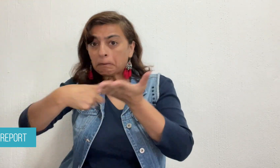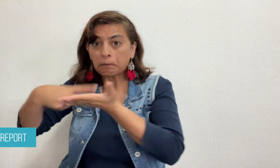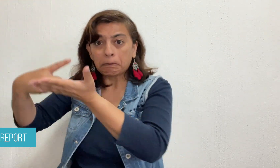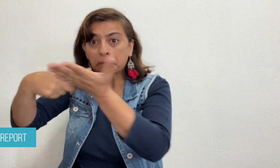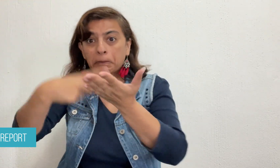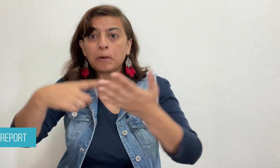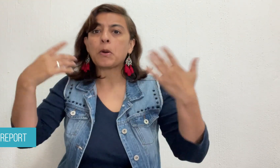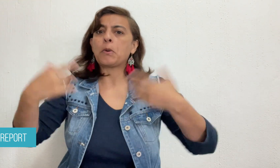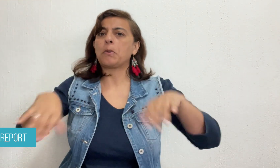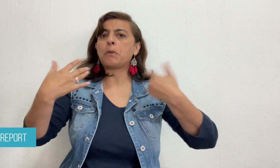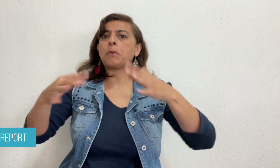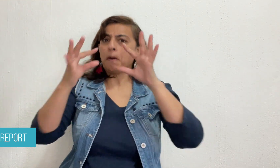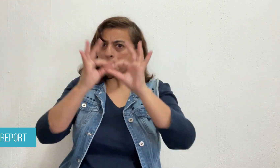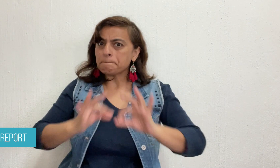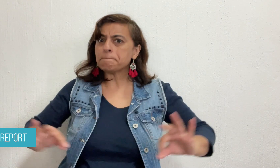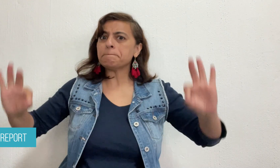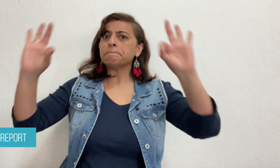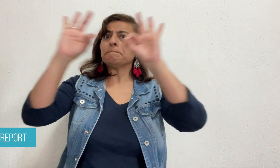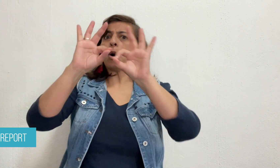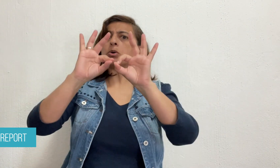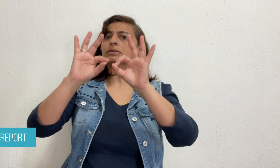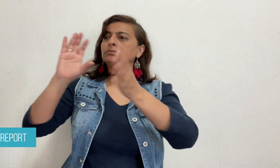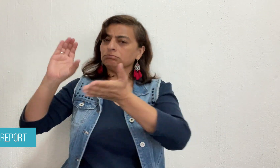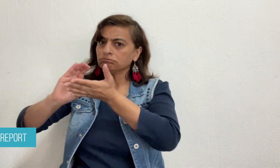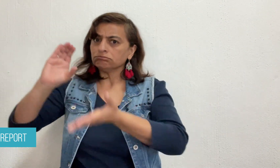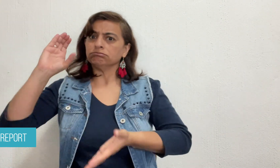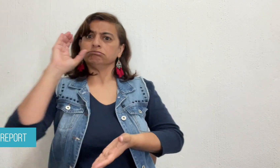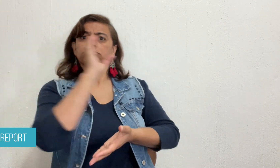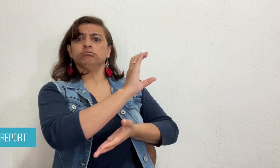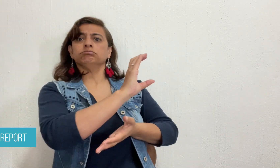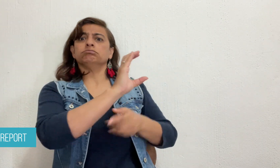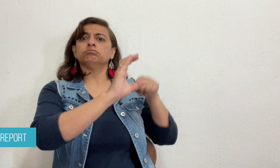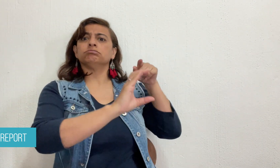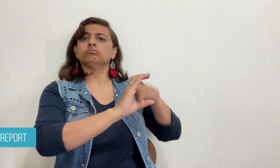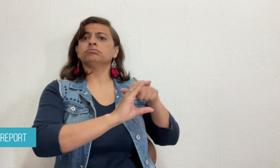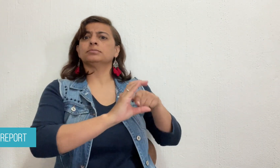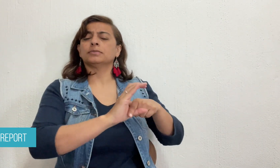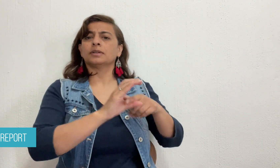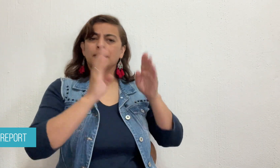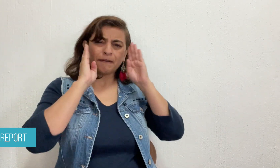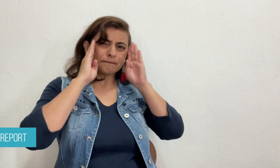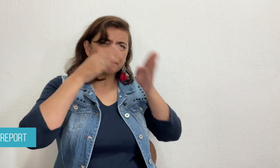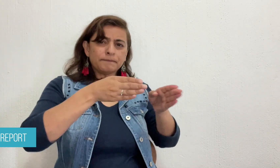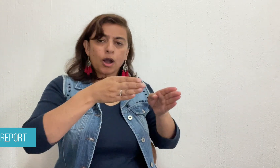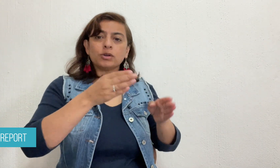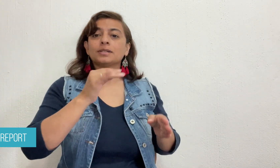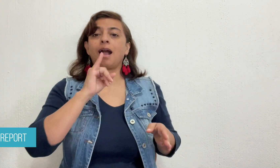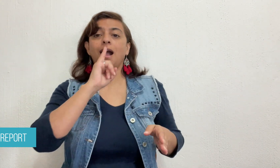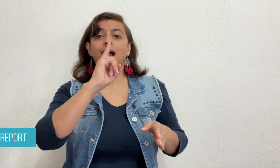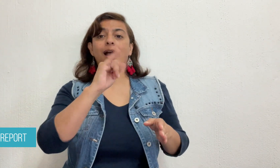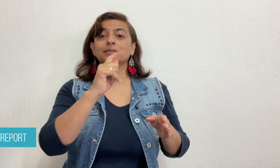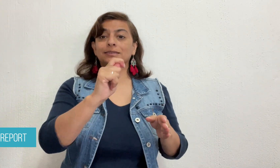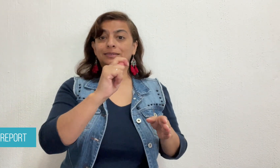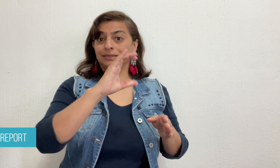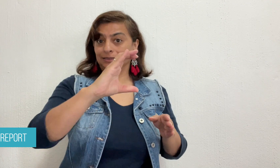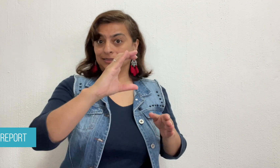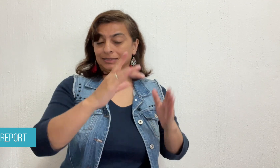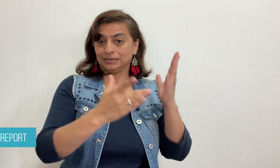to emphasize ICT technology to uplift the Deaf population.